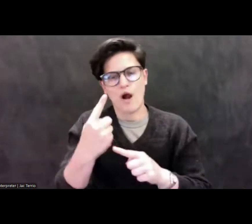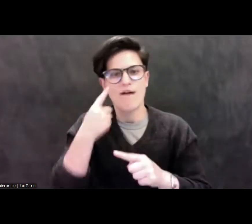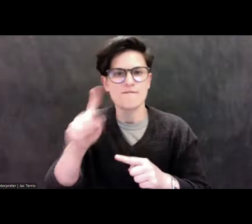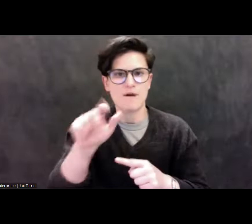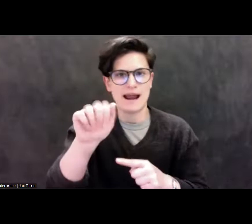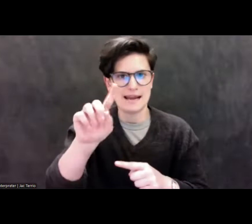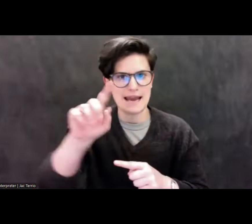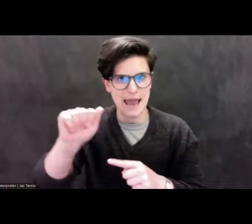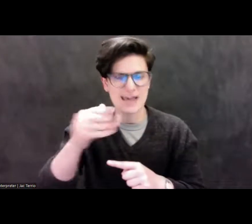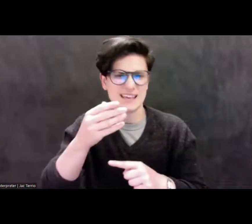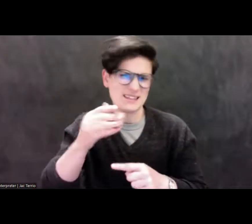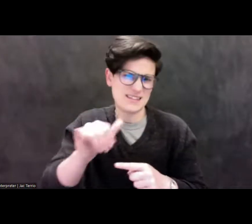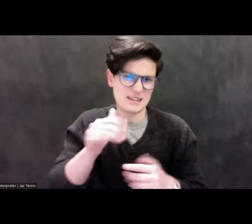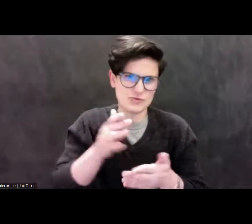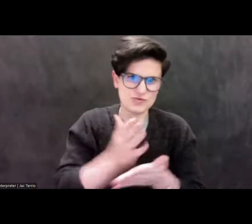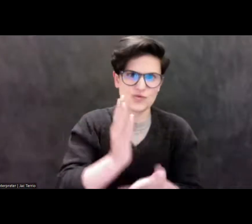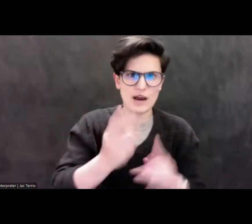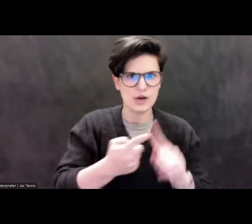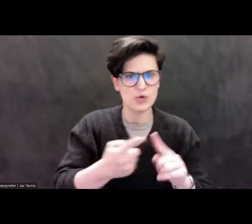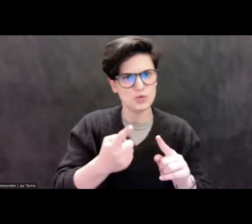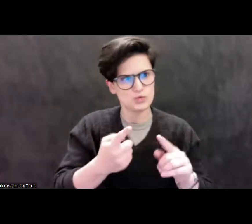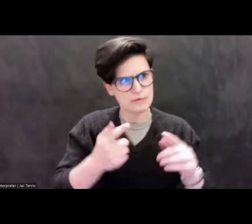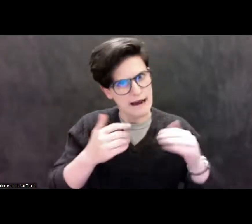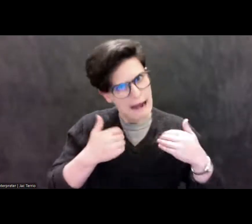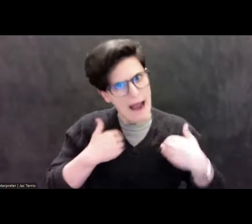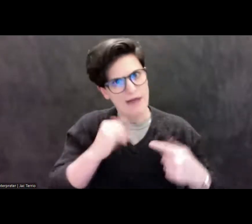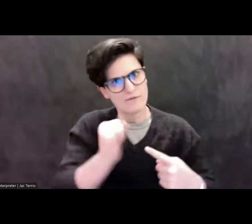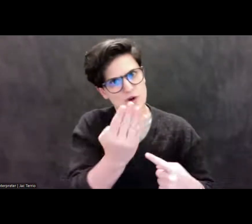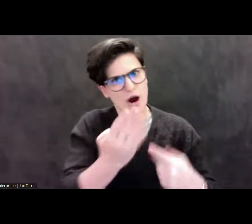15:07:51 Discrimination based on disability, the right to receive reasonable accommodations,